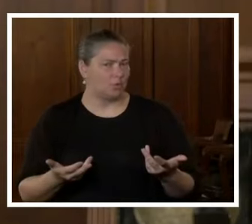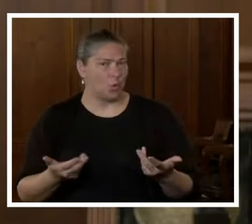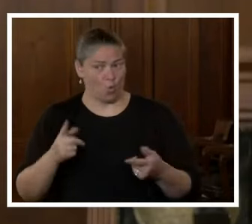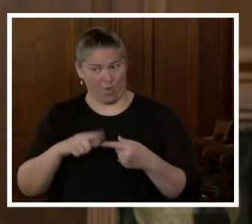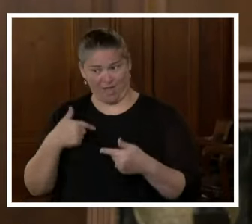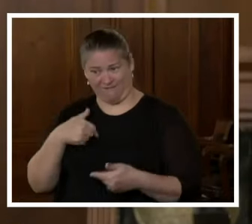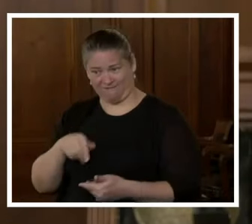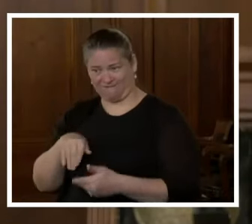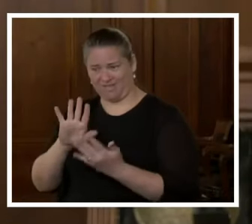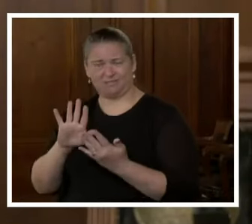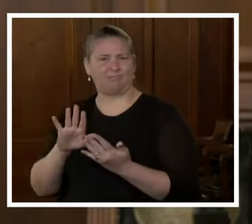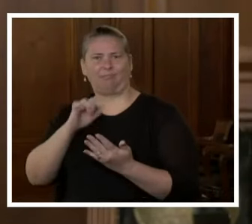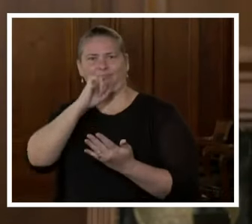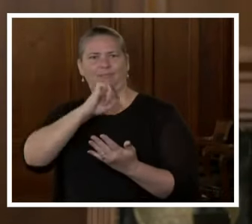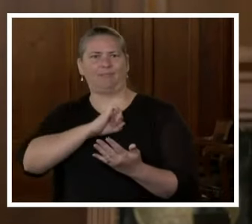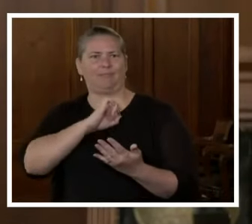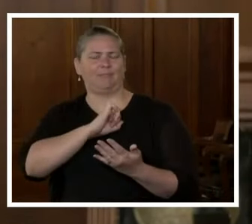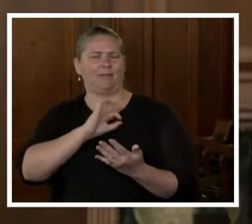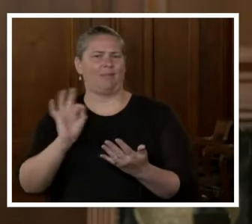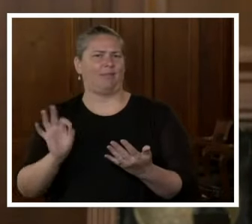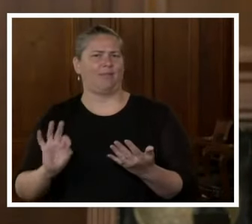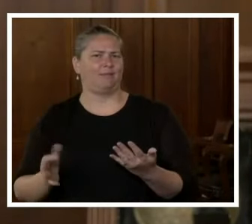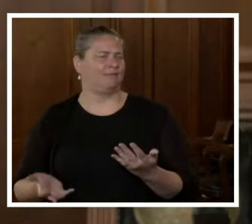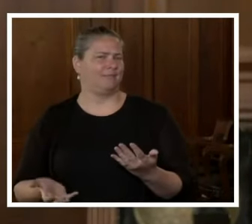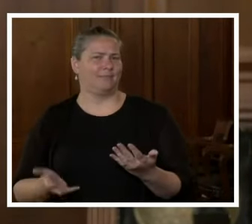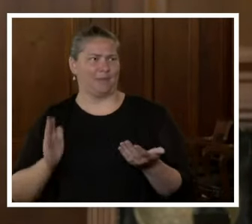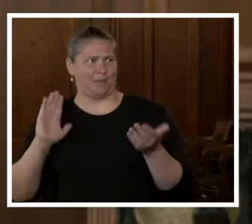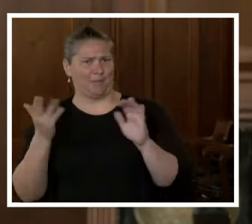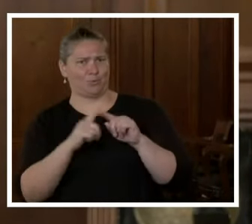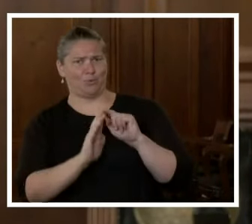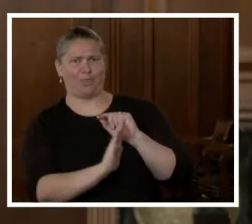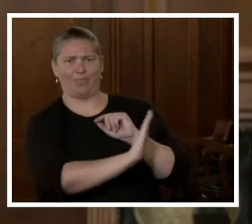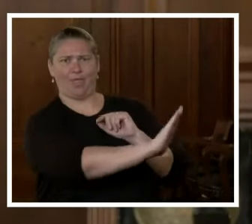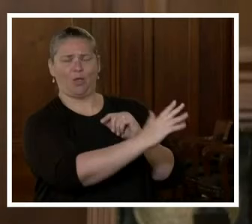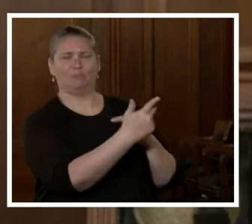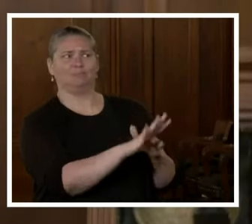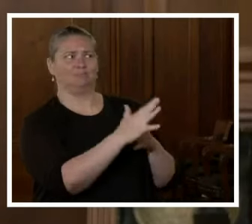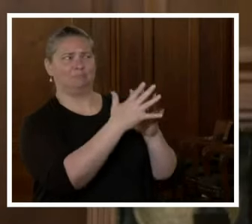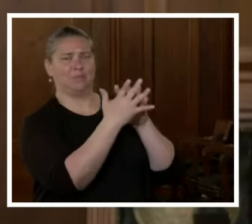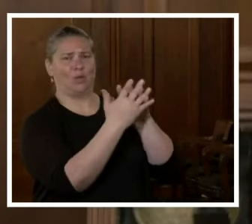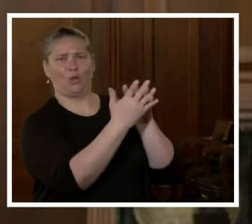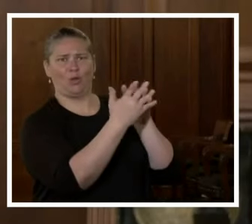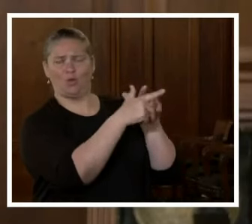RACISM, OF WHAT WE ARE SEEING IN OUR HEALTH CARE SYSTEM, HOW DO I